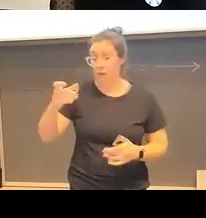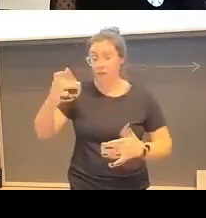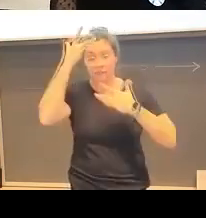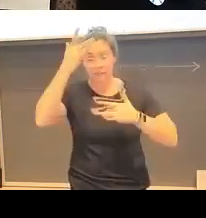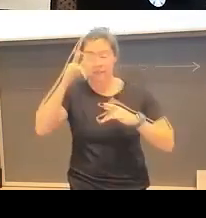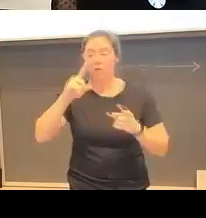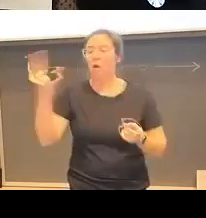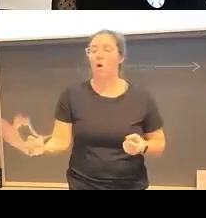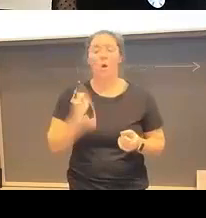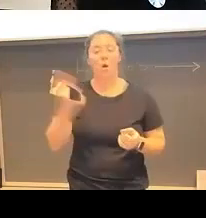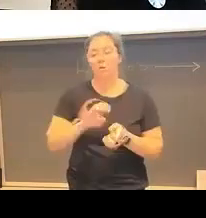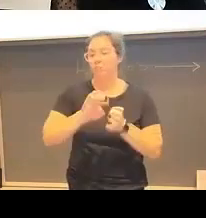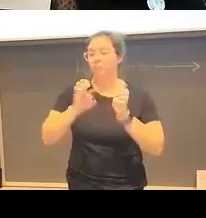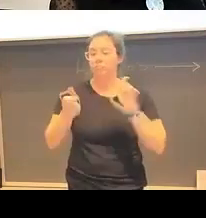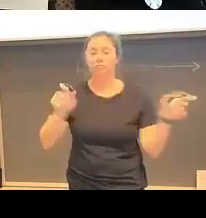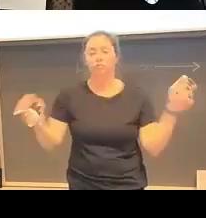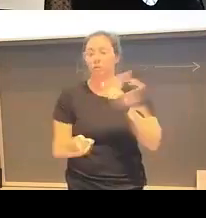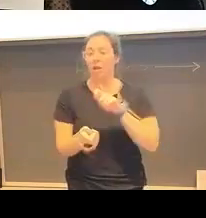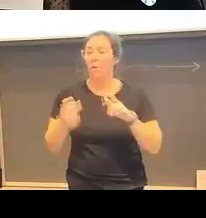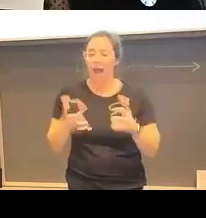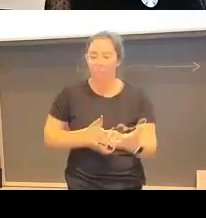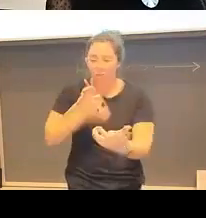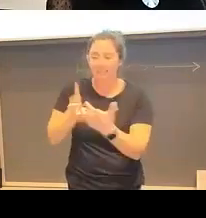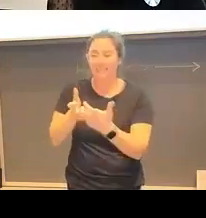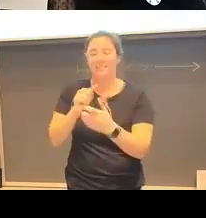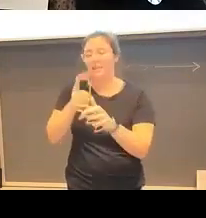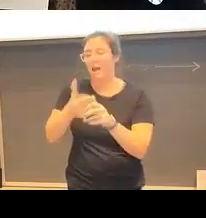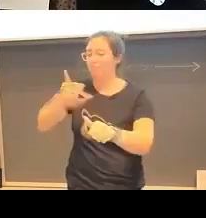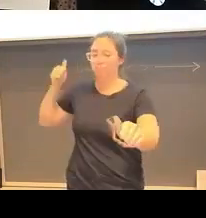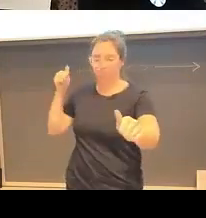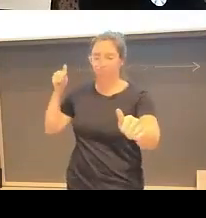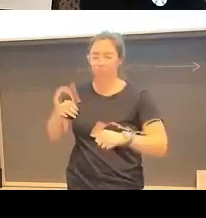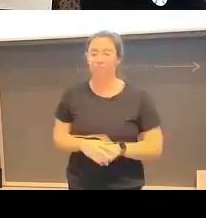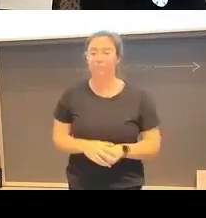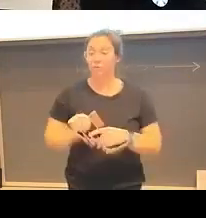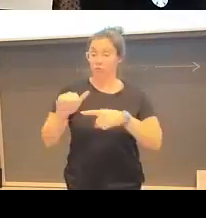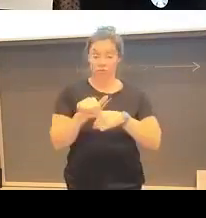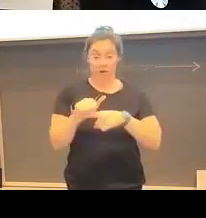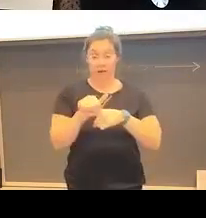have to keep developing our capabilities and avoid falling behind so the training in CC an